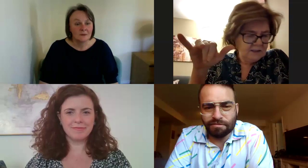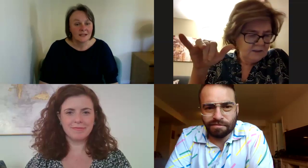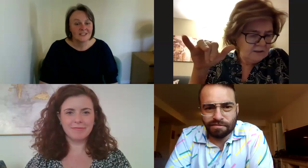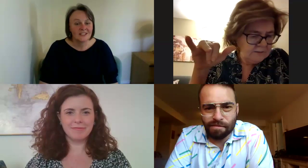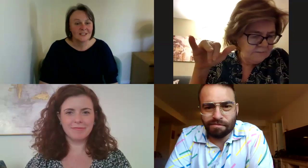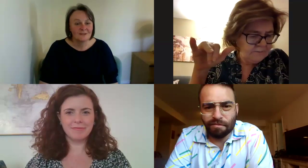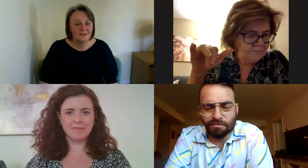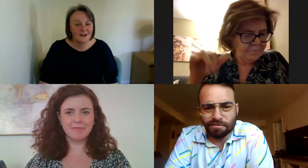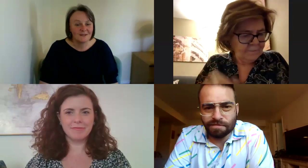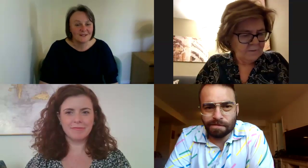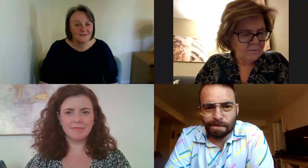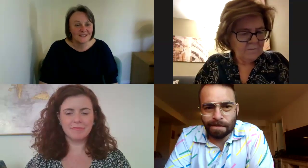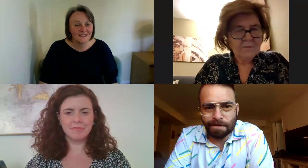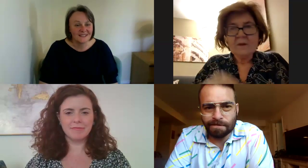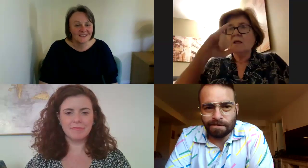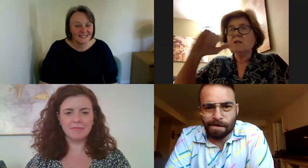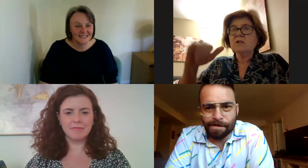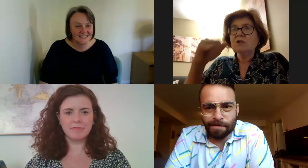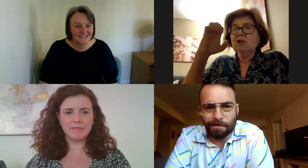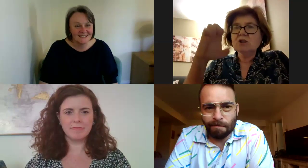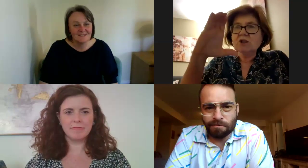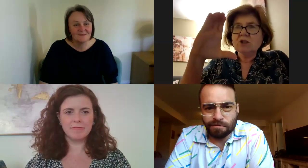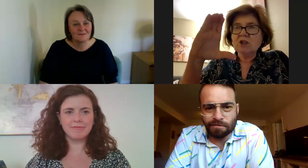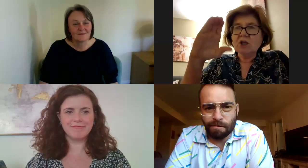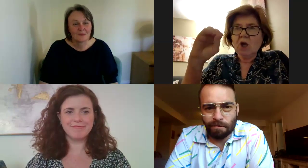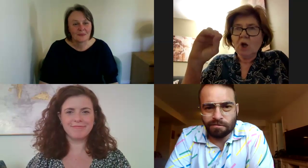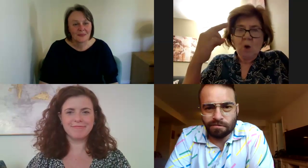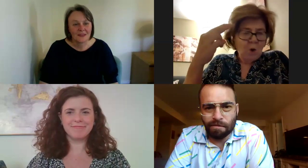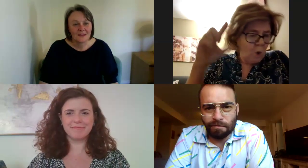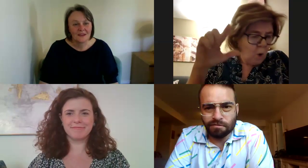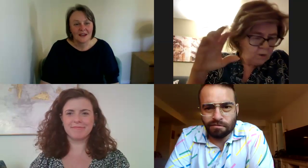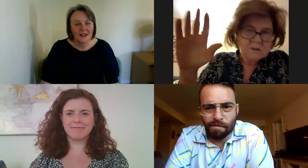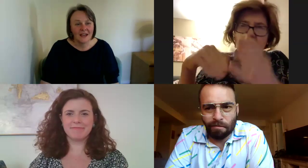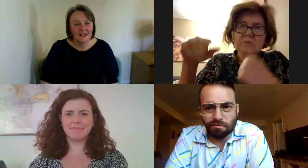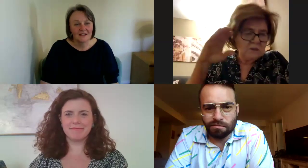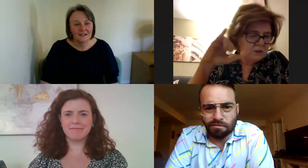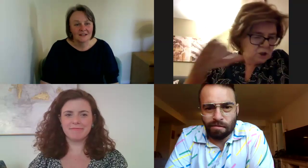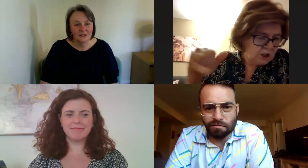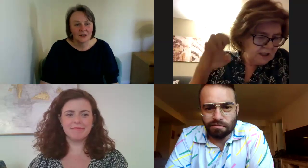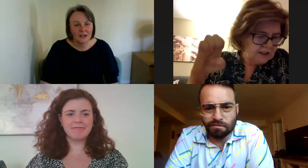Anyway, she is from Infinite Legacy and, sorry,